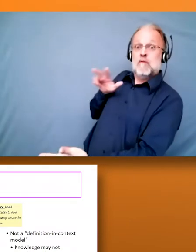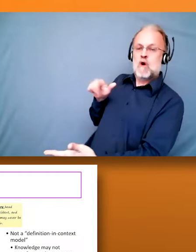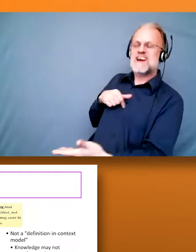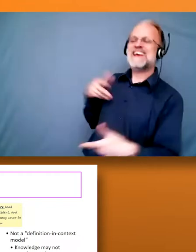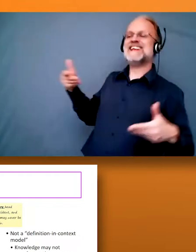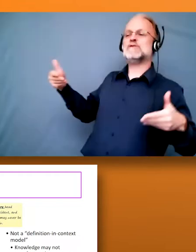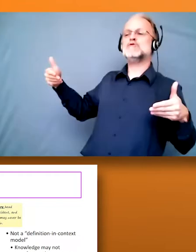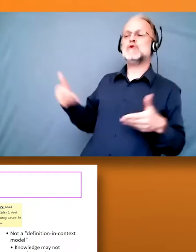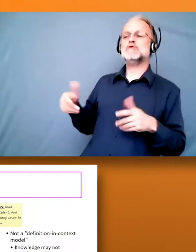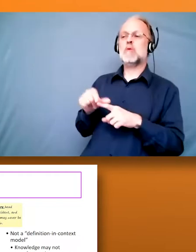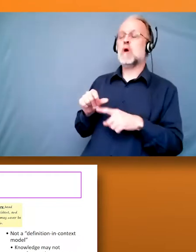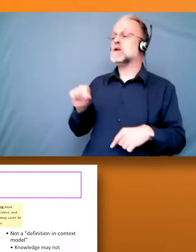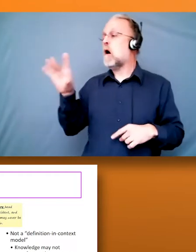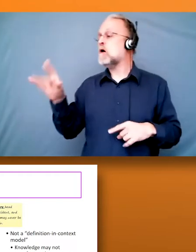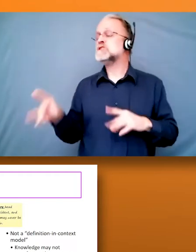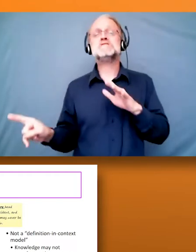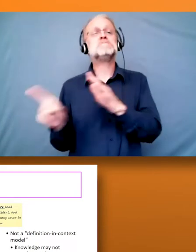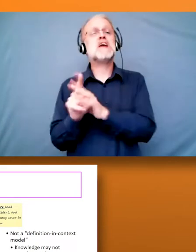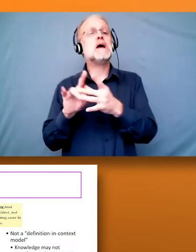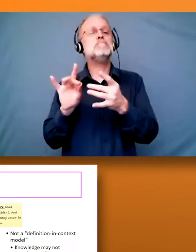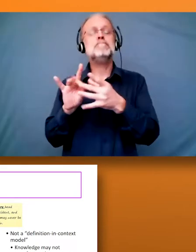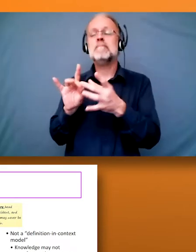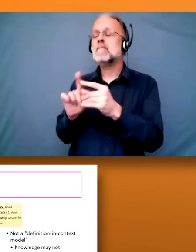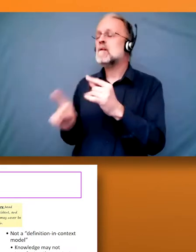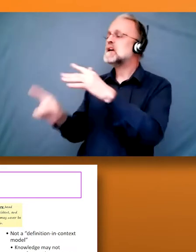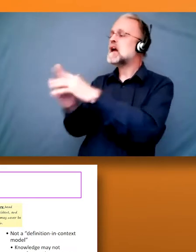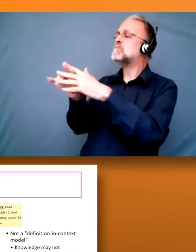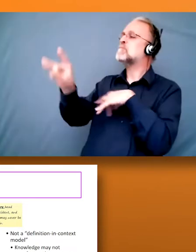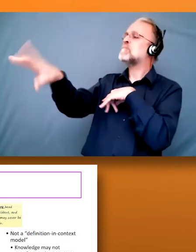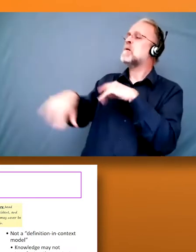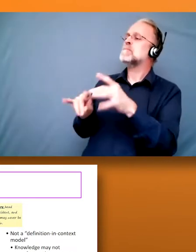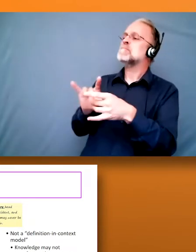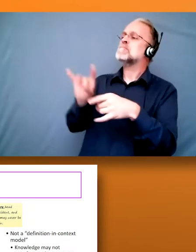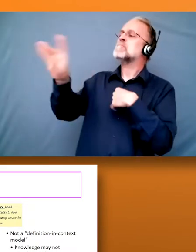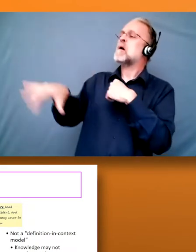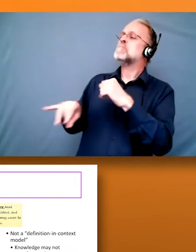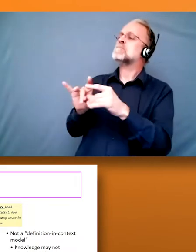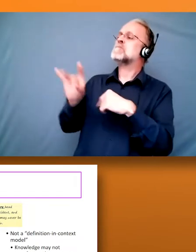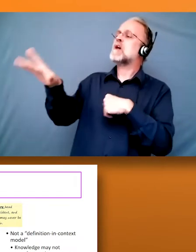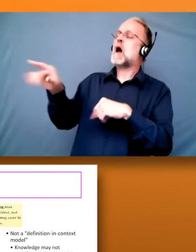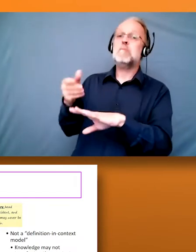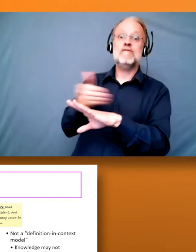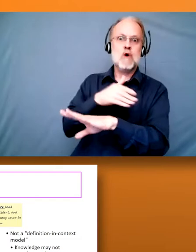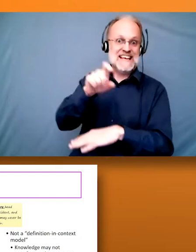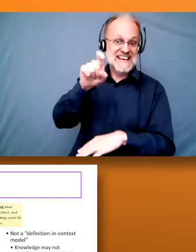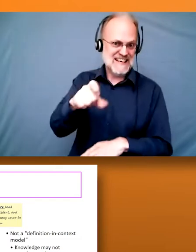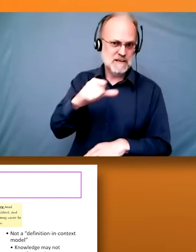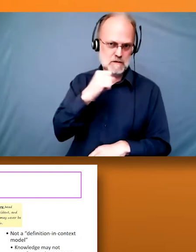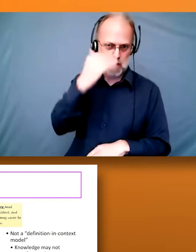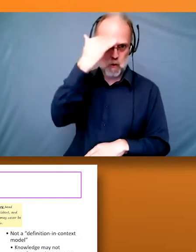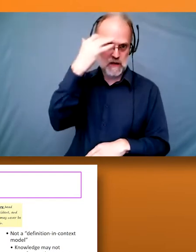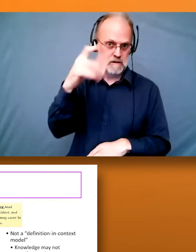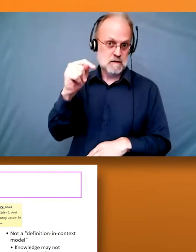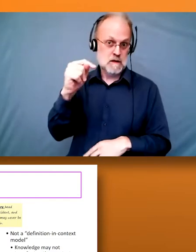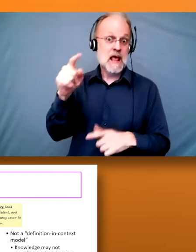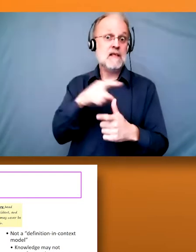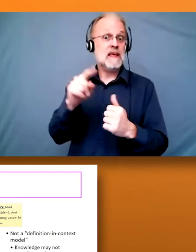you can start introducing that word just in context, just in conversation way before they actually are going to have to need to know it.